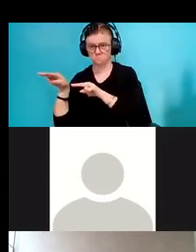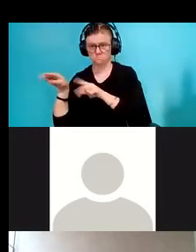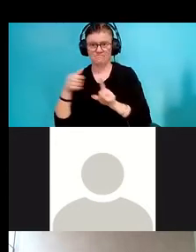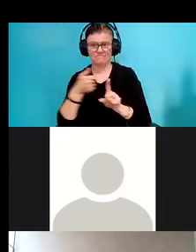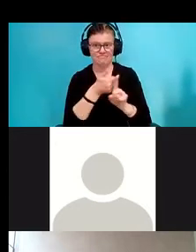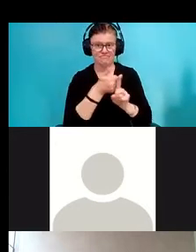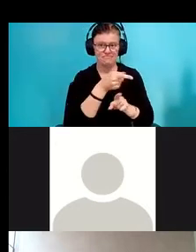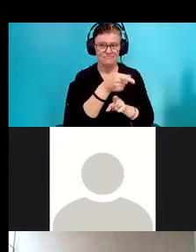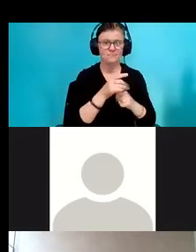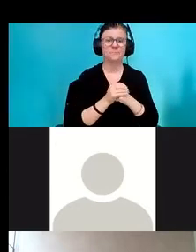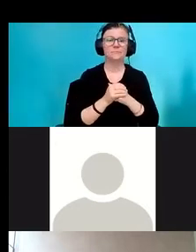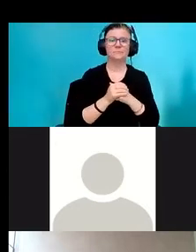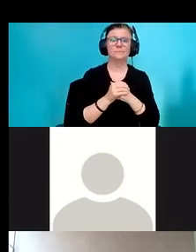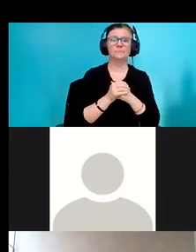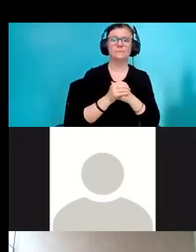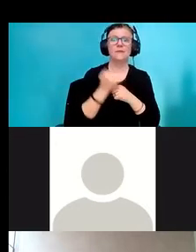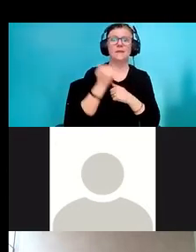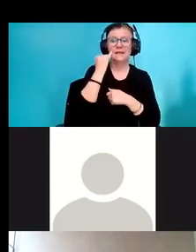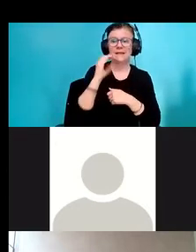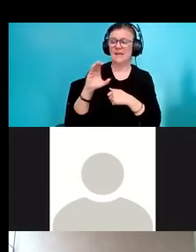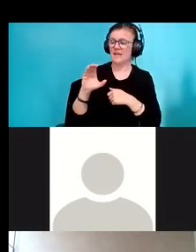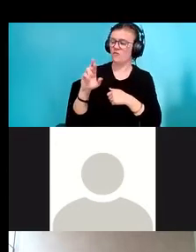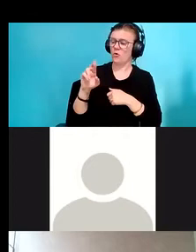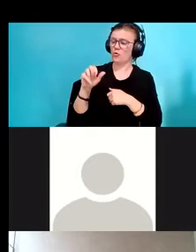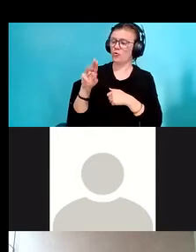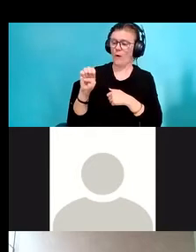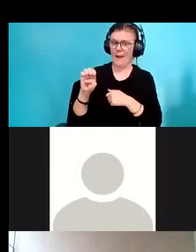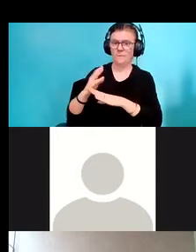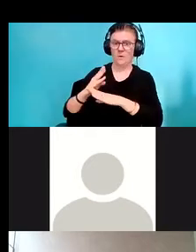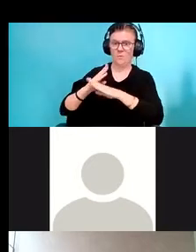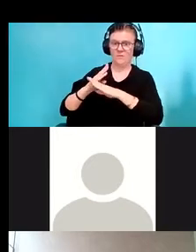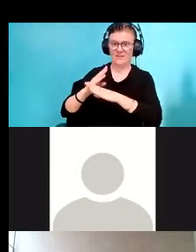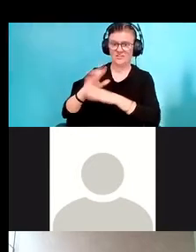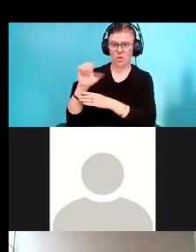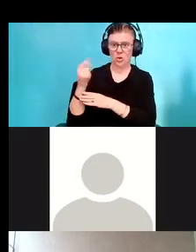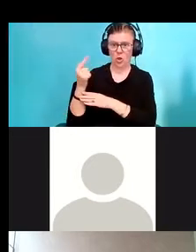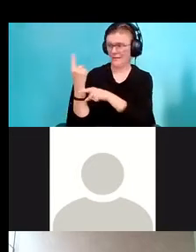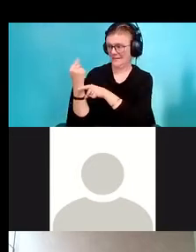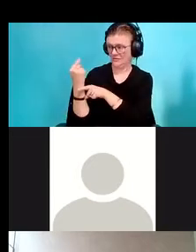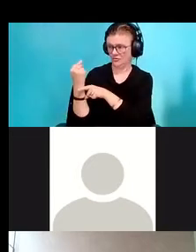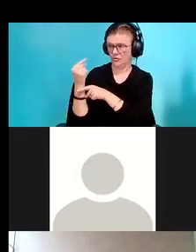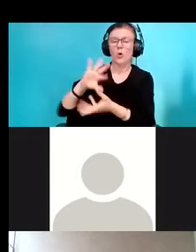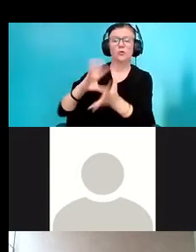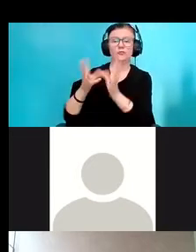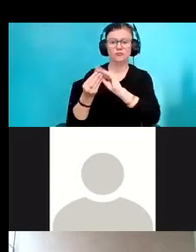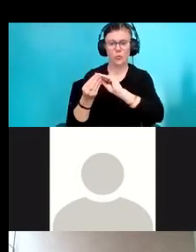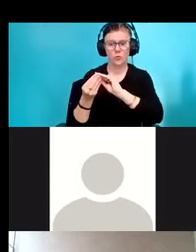In crime prevention logs from the previous school year, we had a total of 13 programs